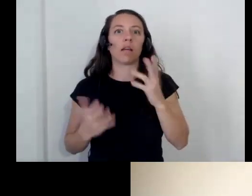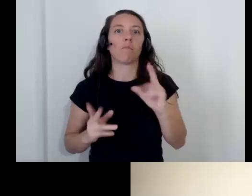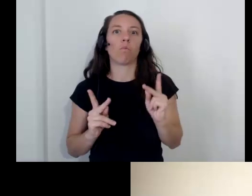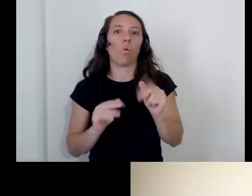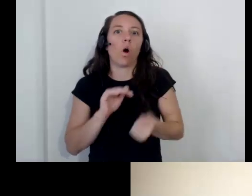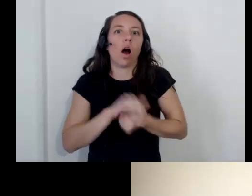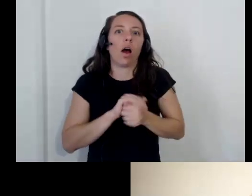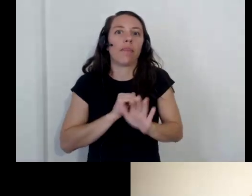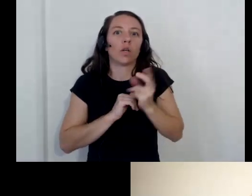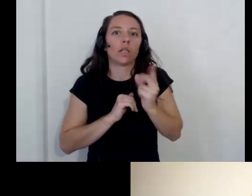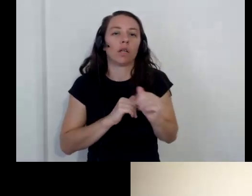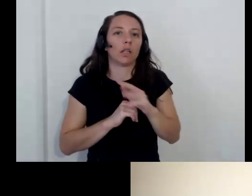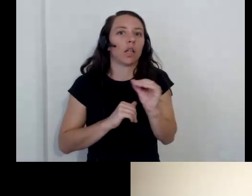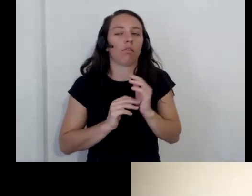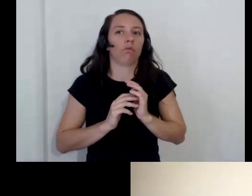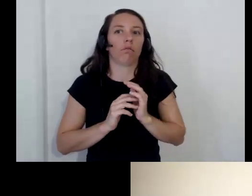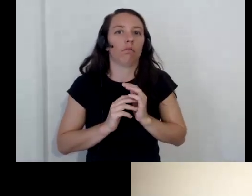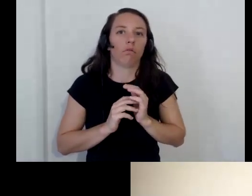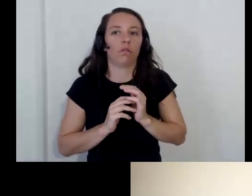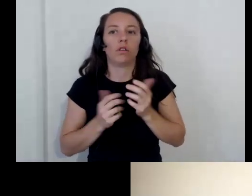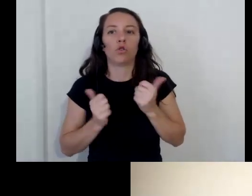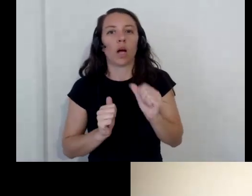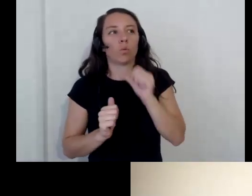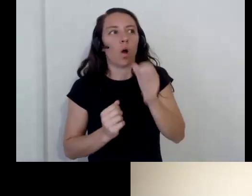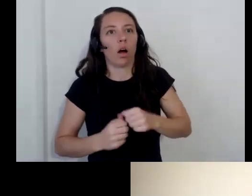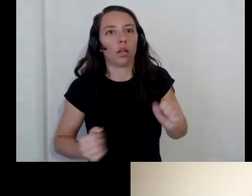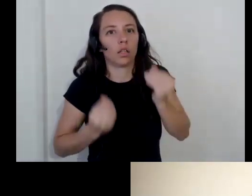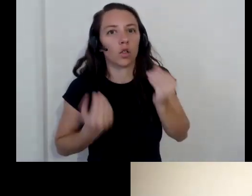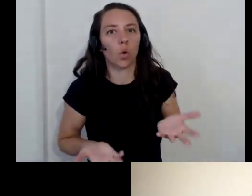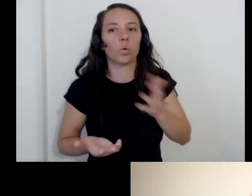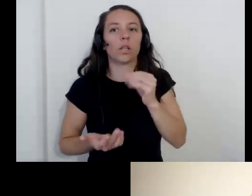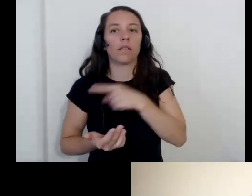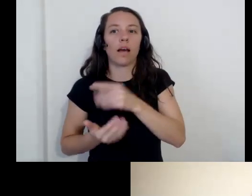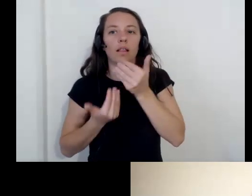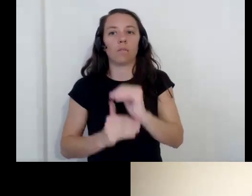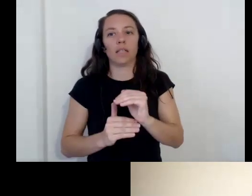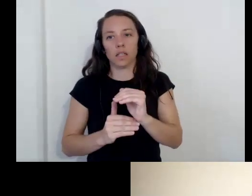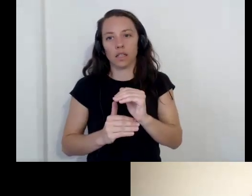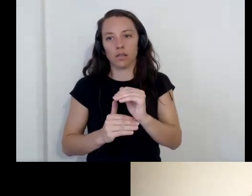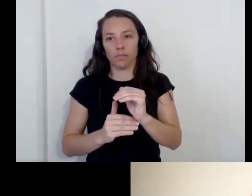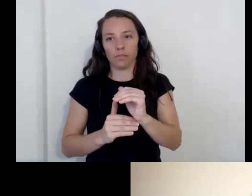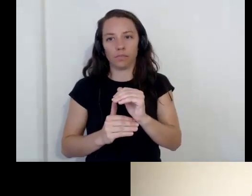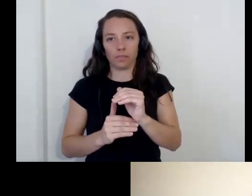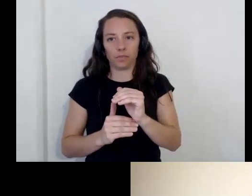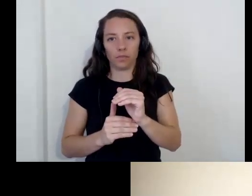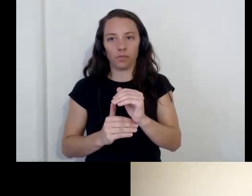they possibly can to not disclose which limits, obviously, as we know, the getting accommodations